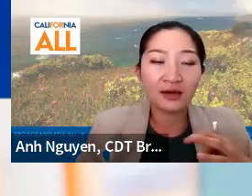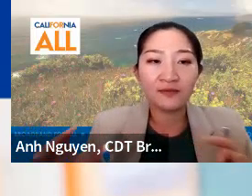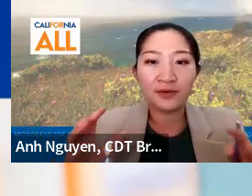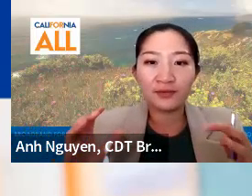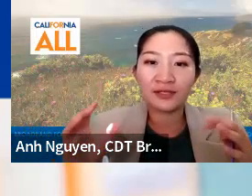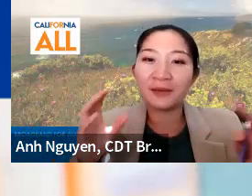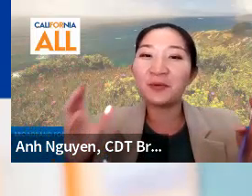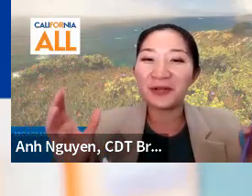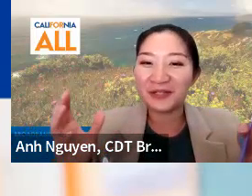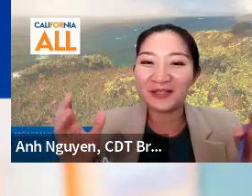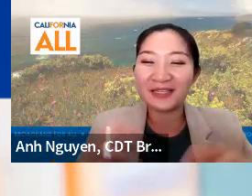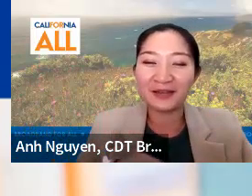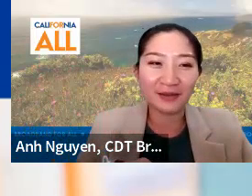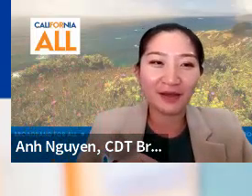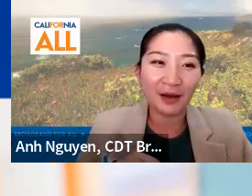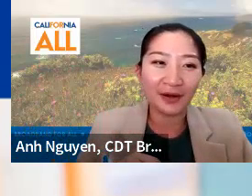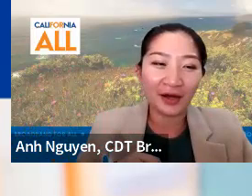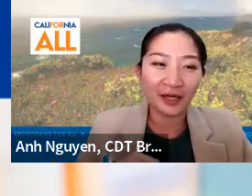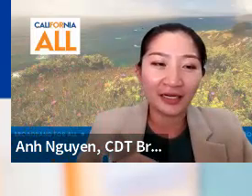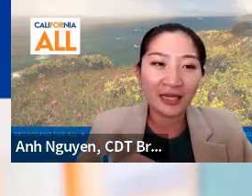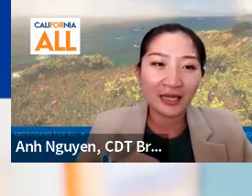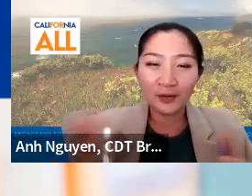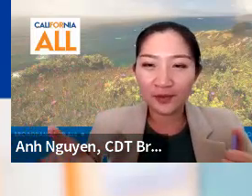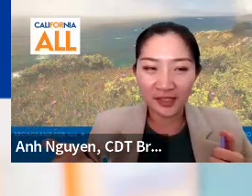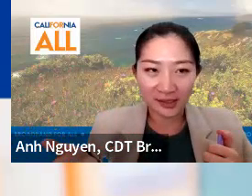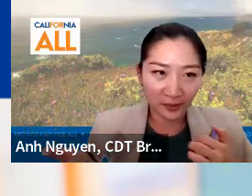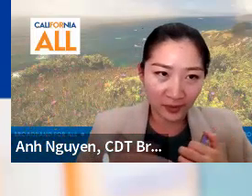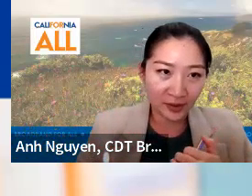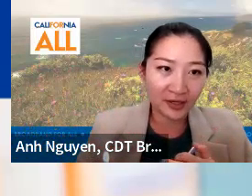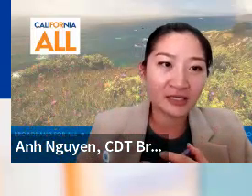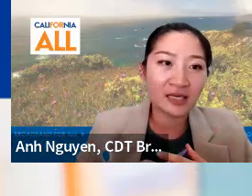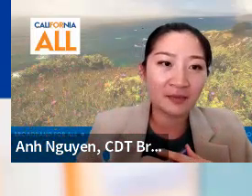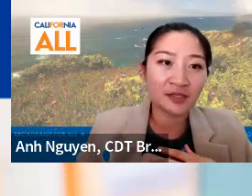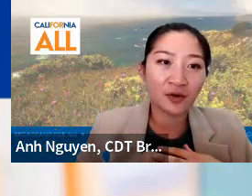And then a few sub questions that you can comment on in no particular order is does